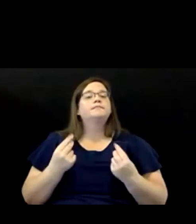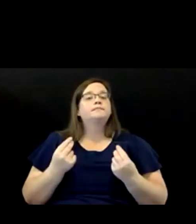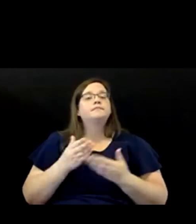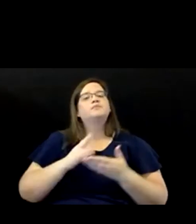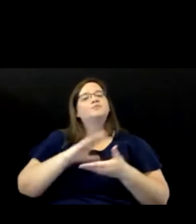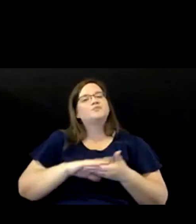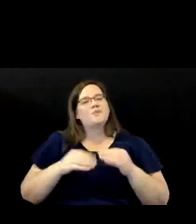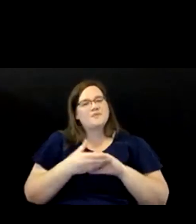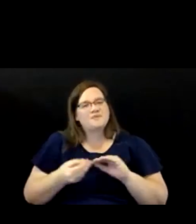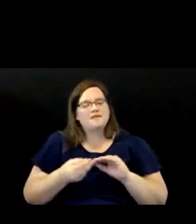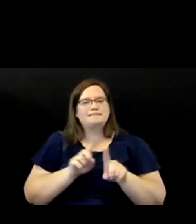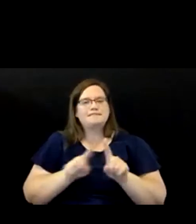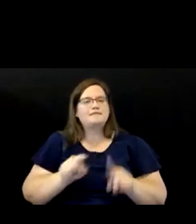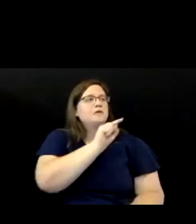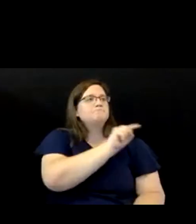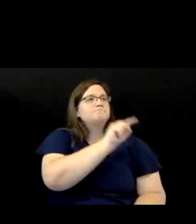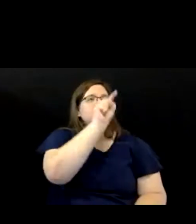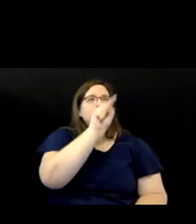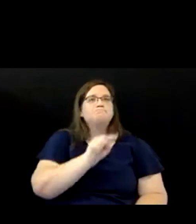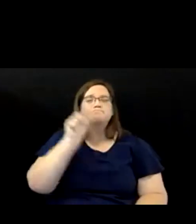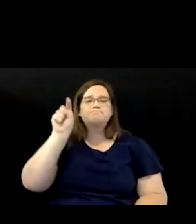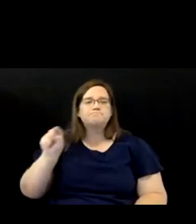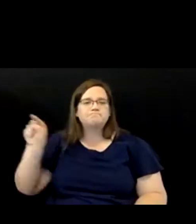how different CILs are using -- this is how they were using CARES